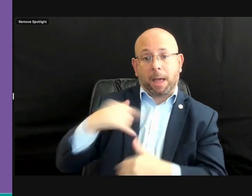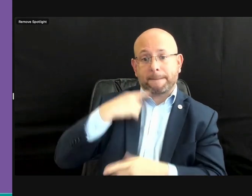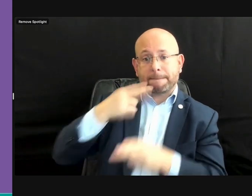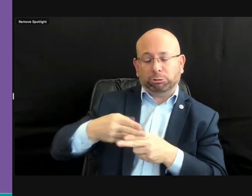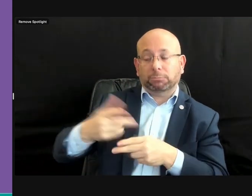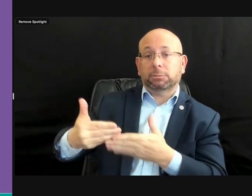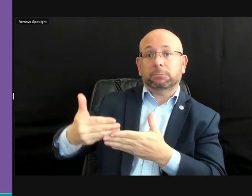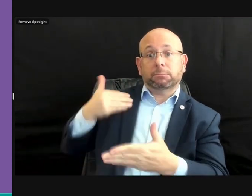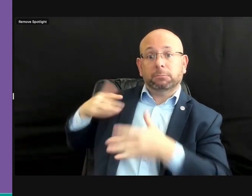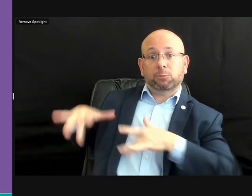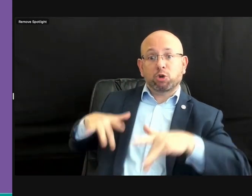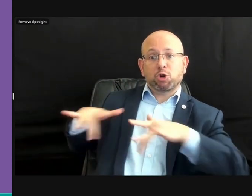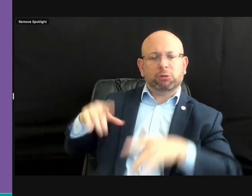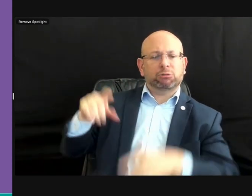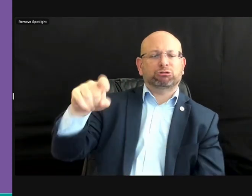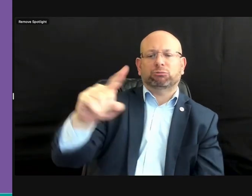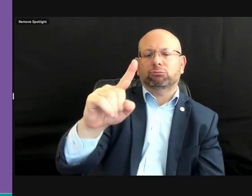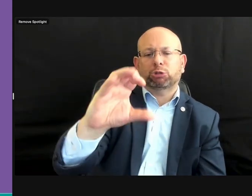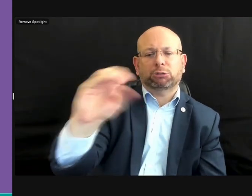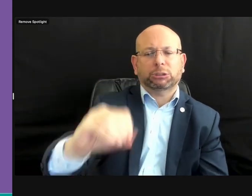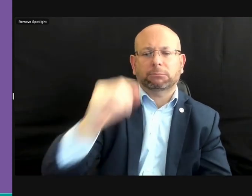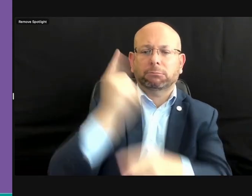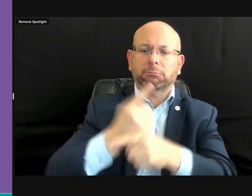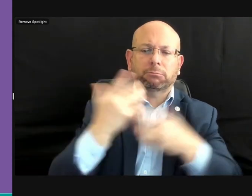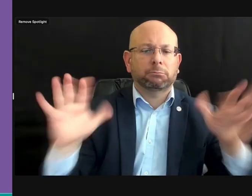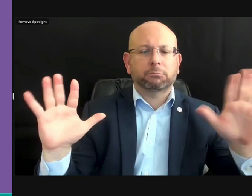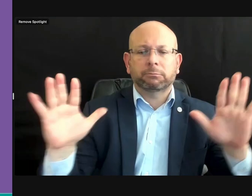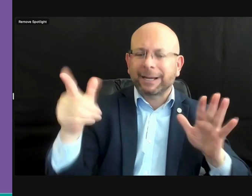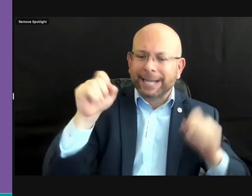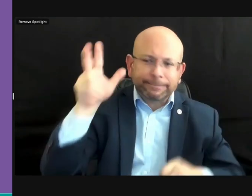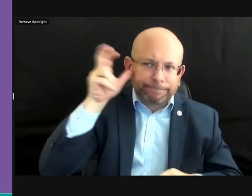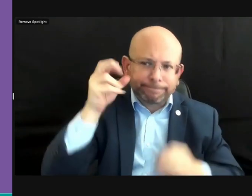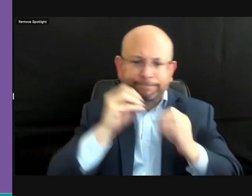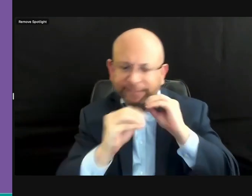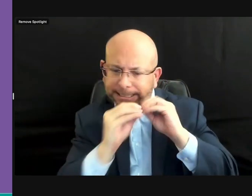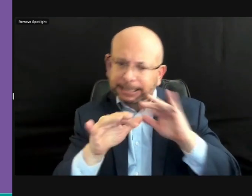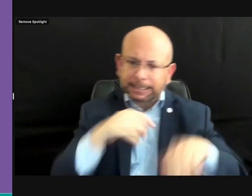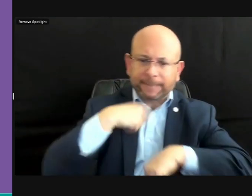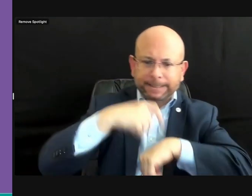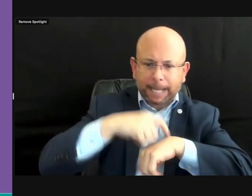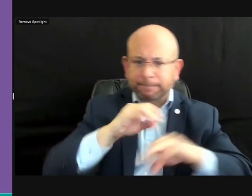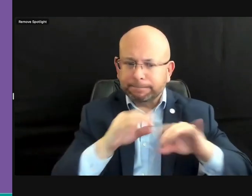Like I mentioned, any pre-recorded content should be 100% accurate.